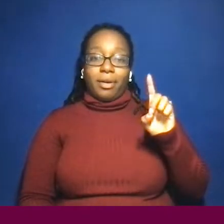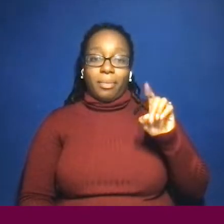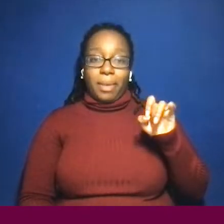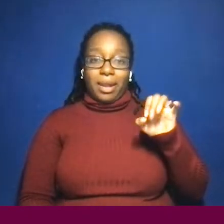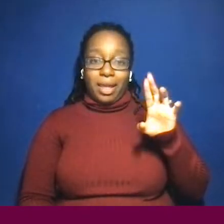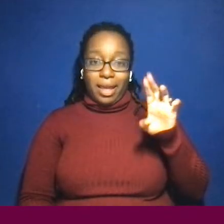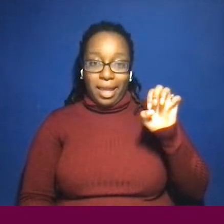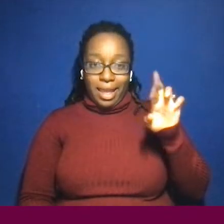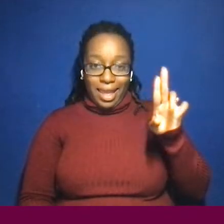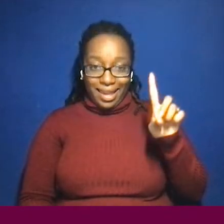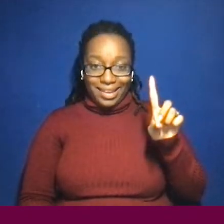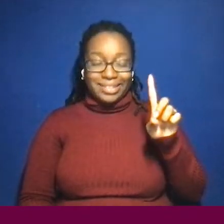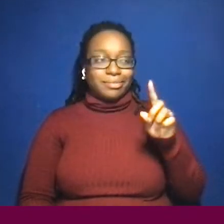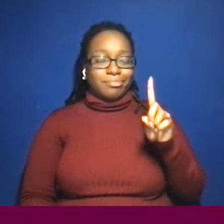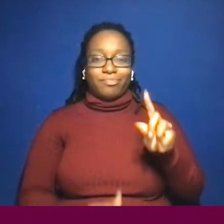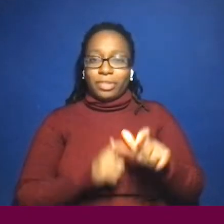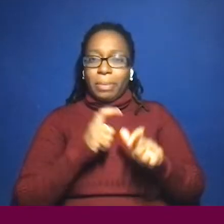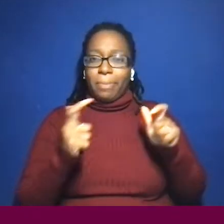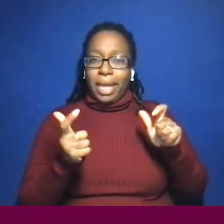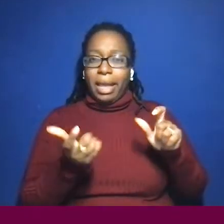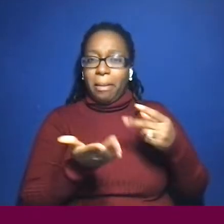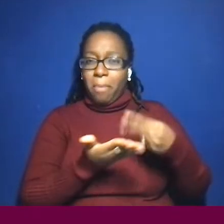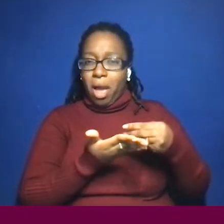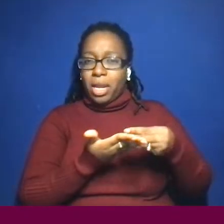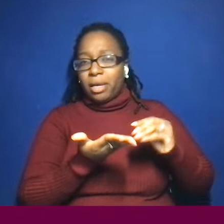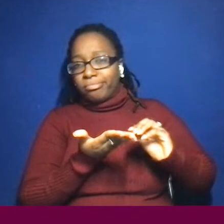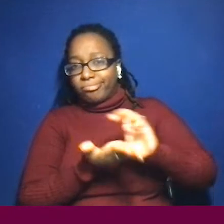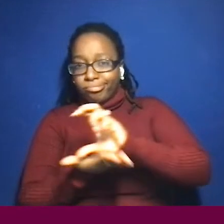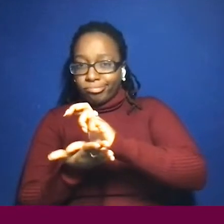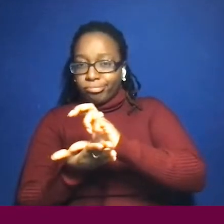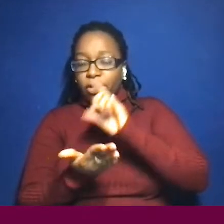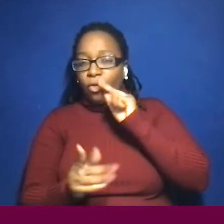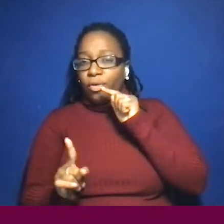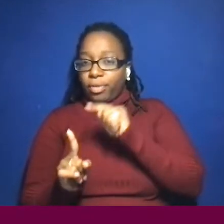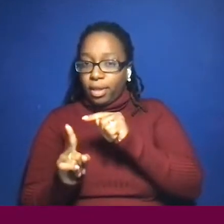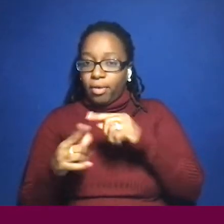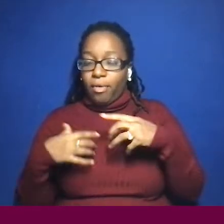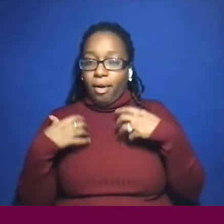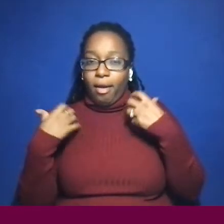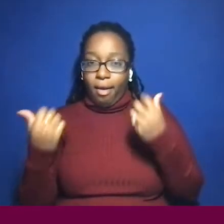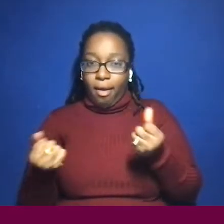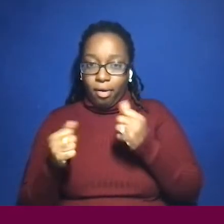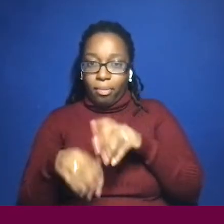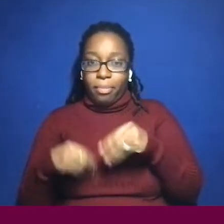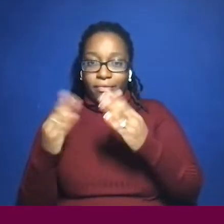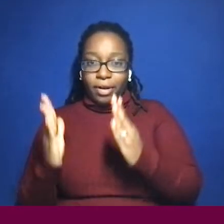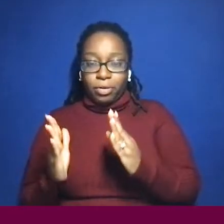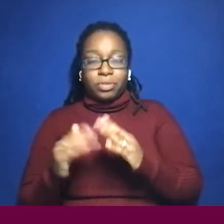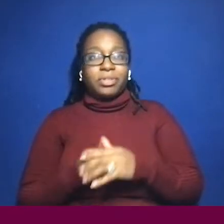of reimbursements for health providers. So now, I think it took a dozen years after